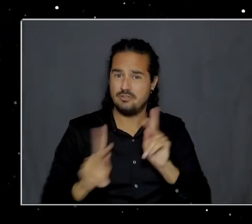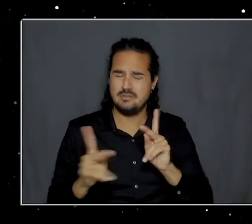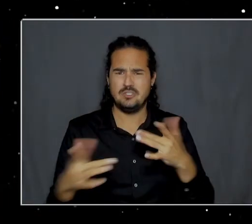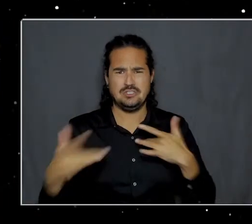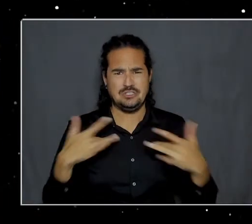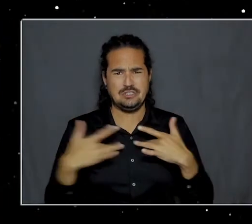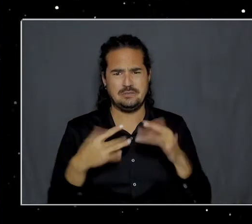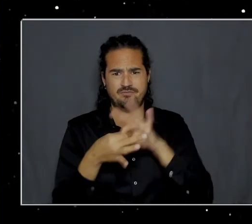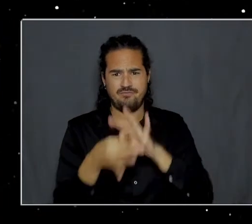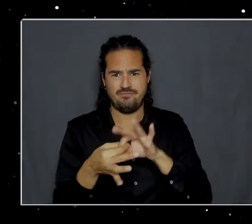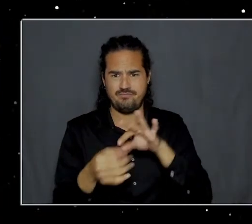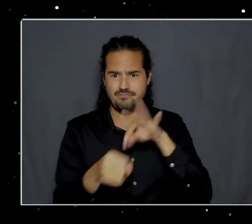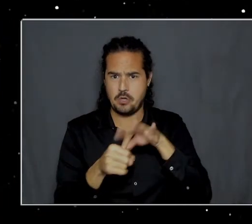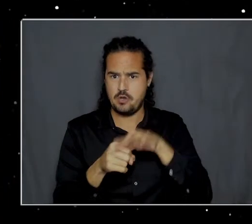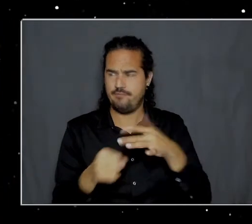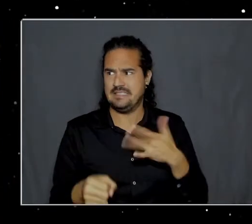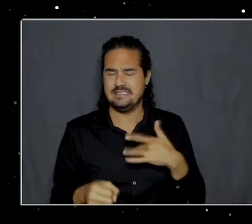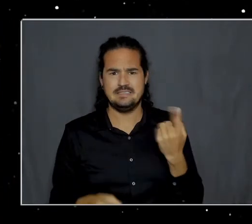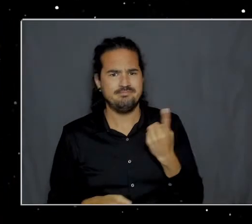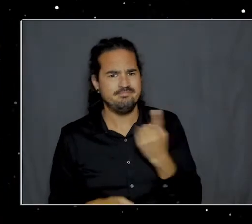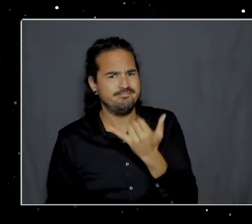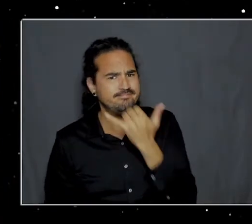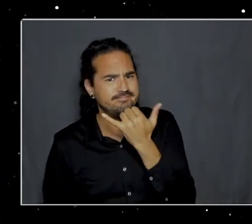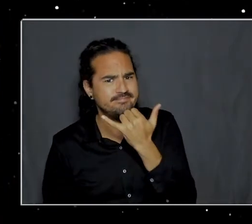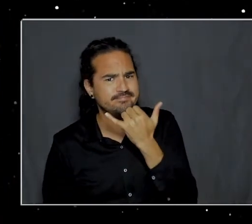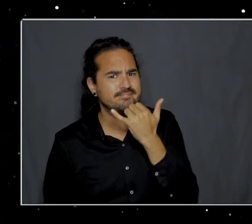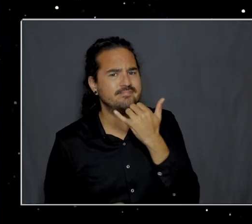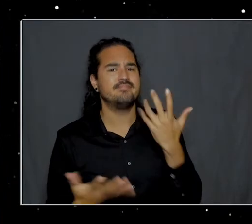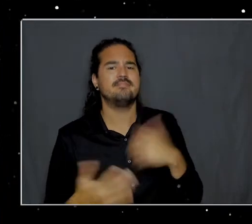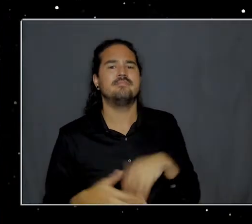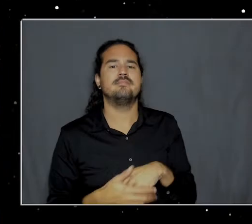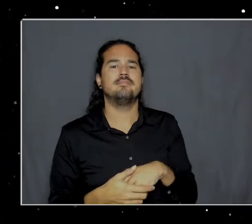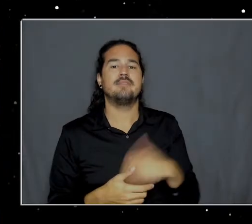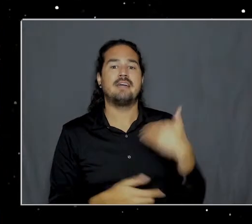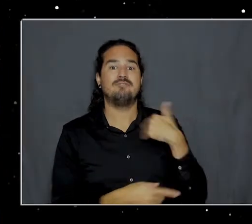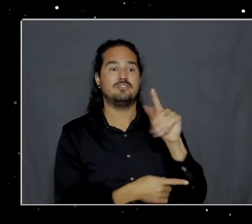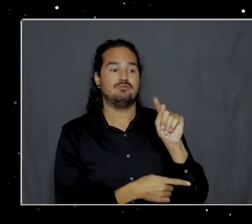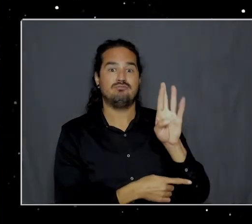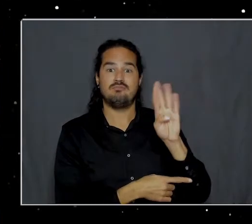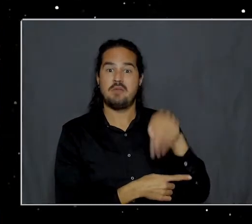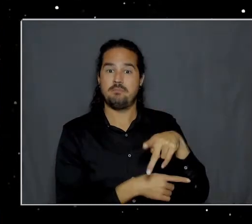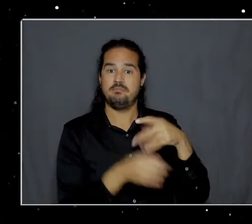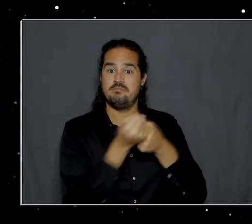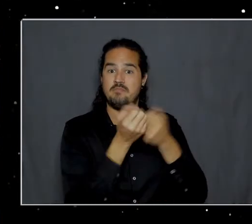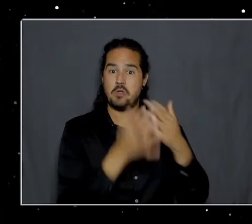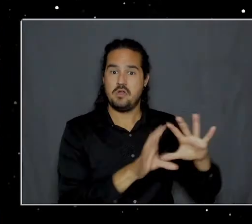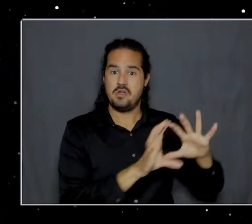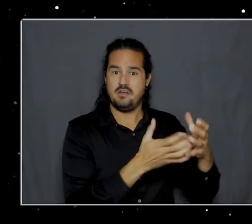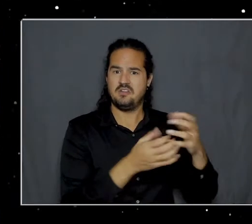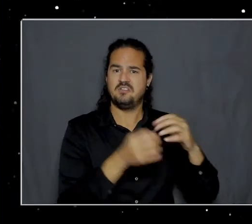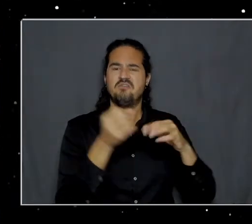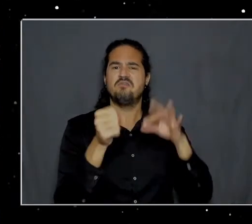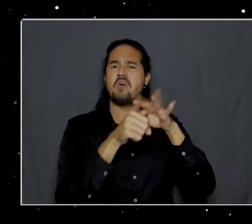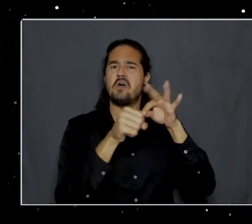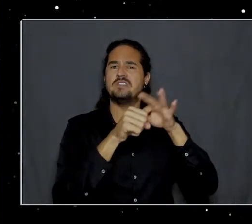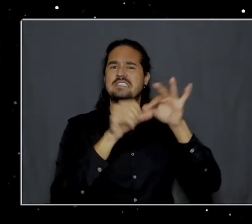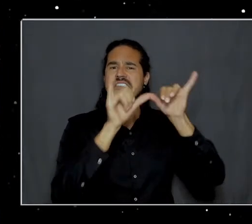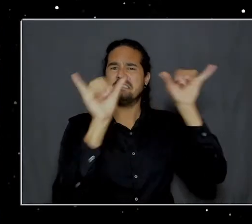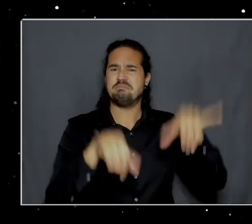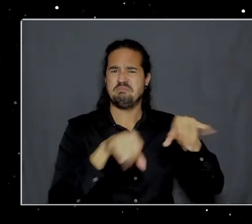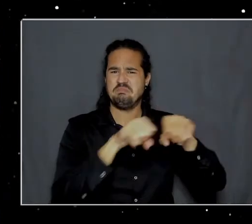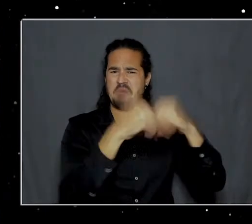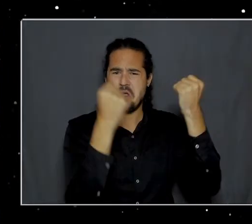VIRTUALLY EVERY AMERICAN IS